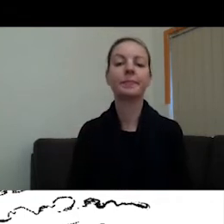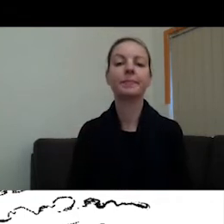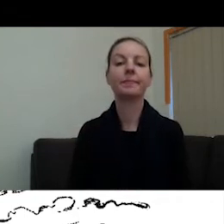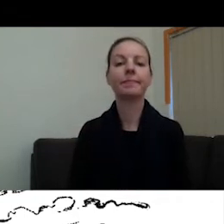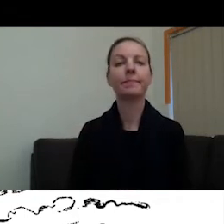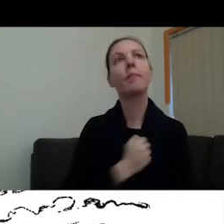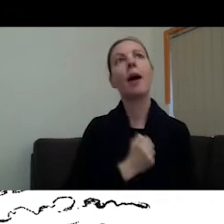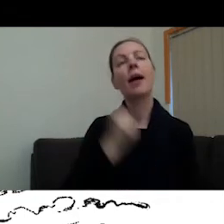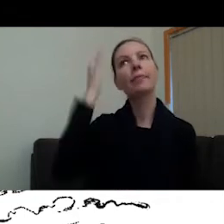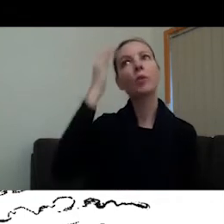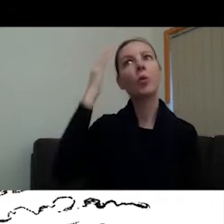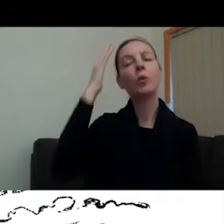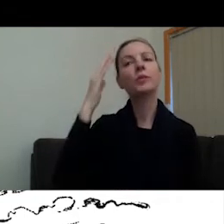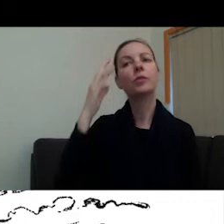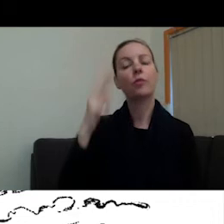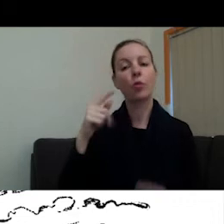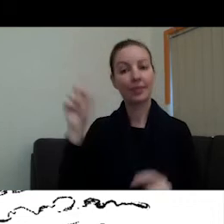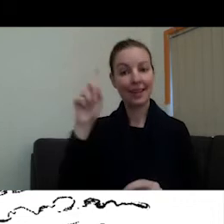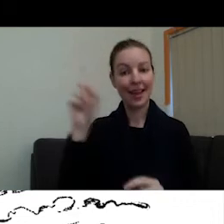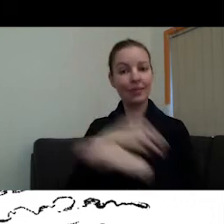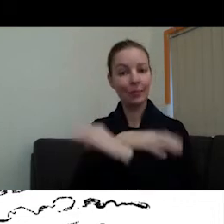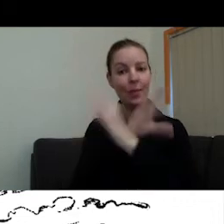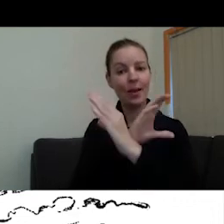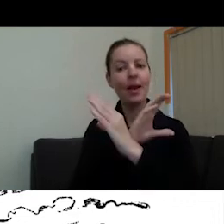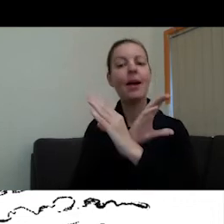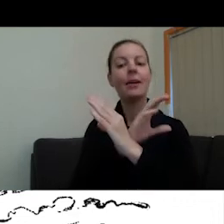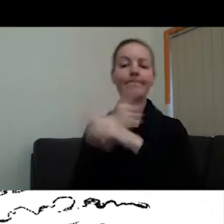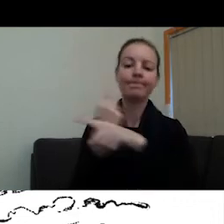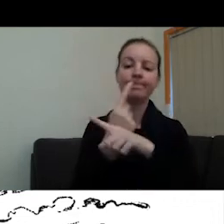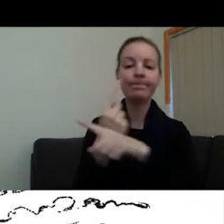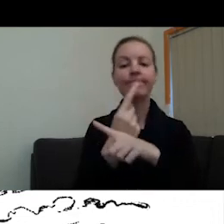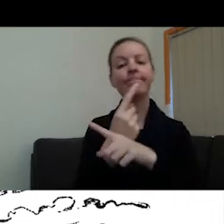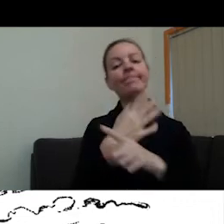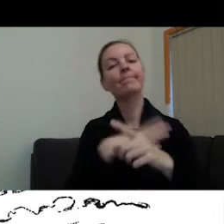this webinar today was to explore possibilities for critical thinking,